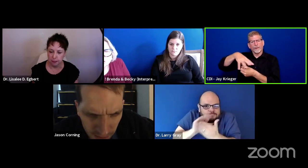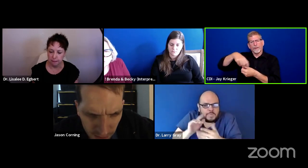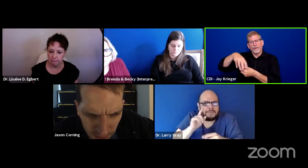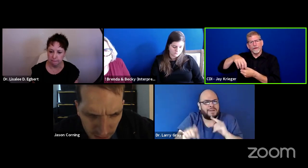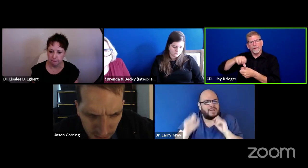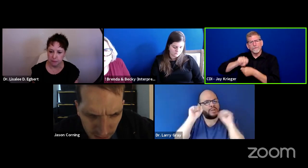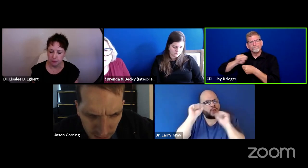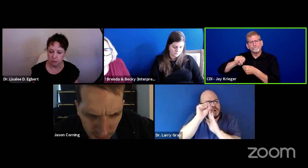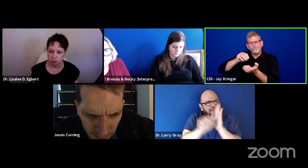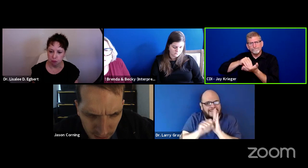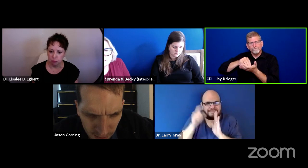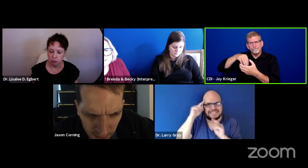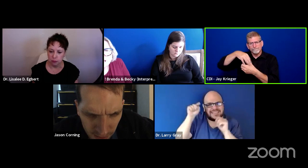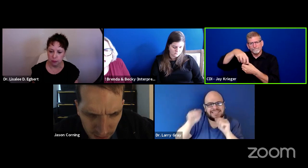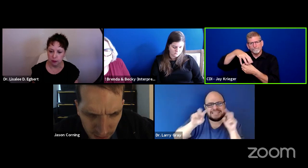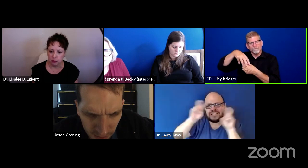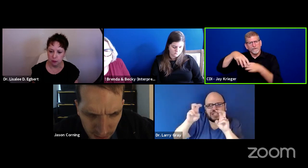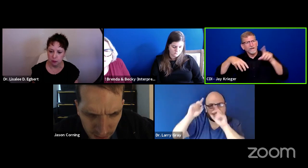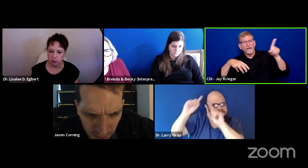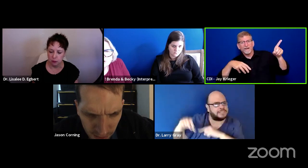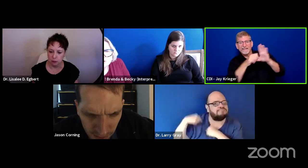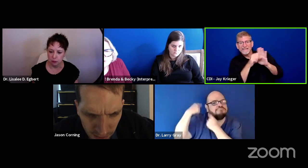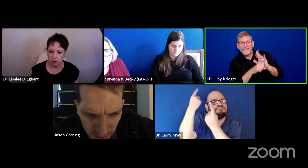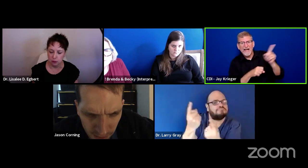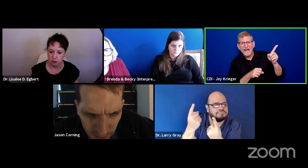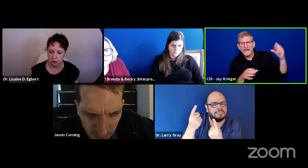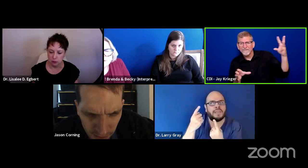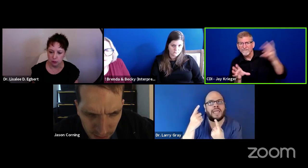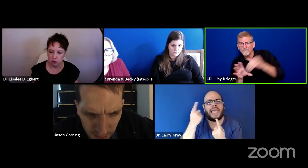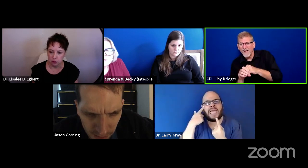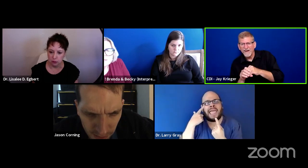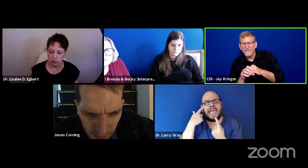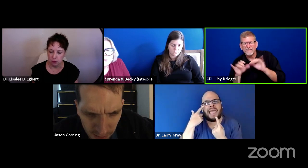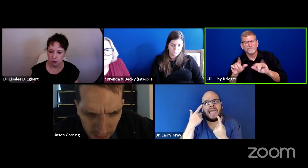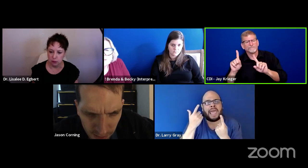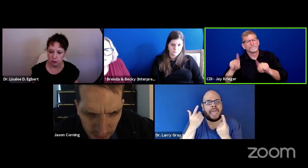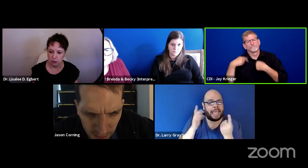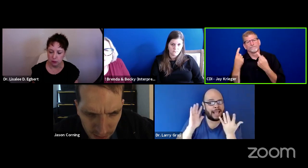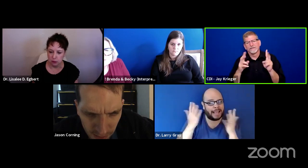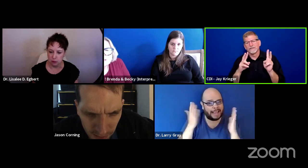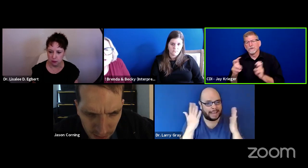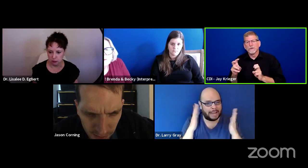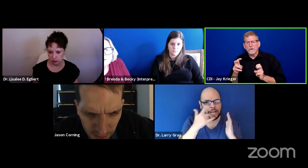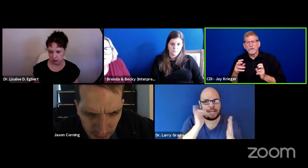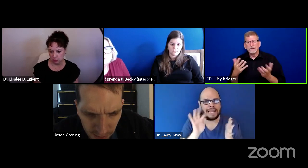They're working internally to solve the issues, but I think this issue has been going on for